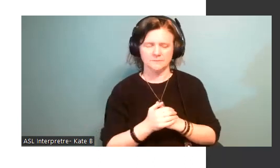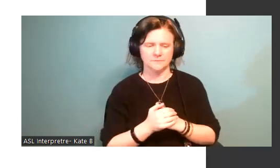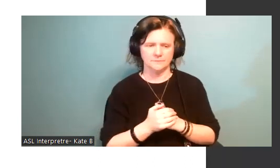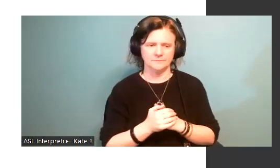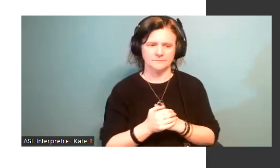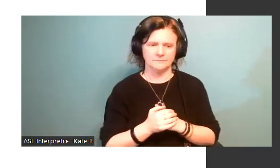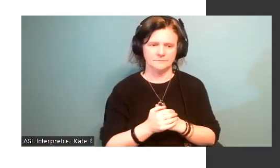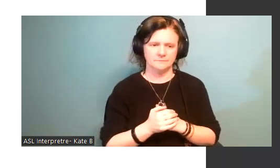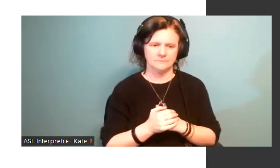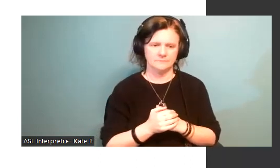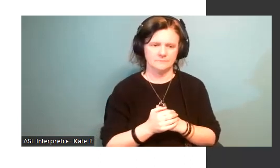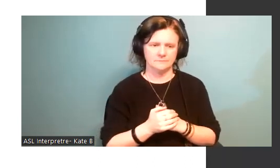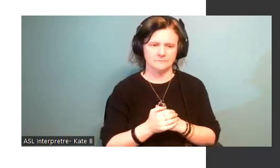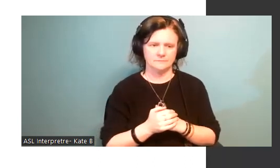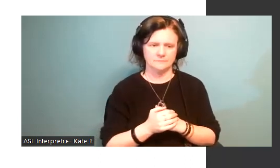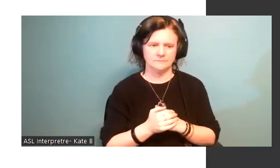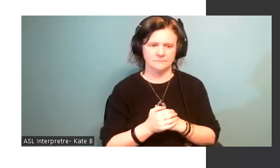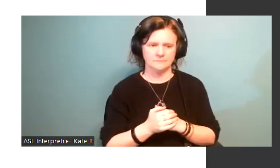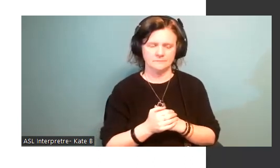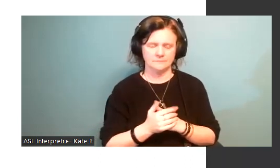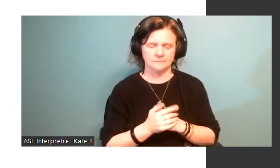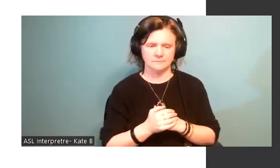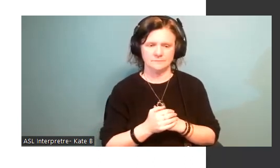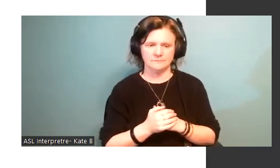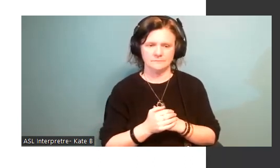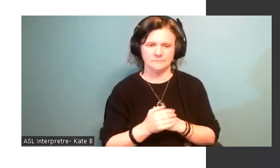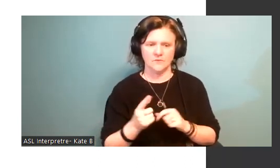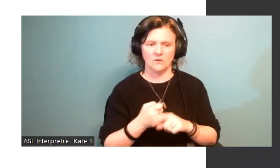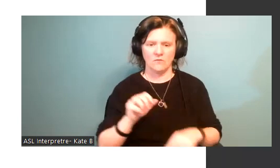Then we have at the bottom of them slide an